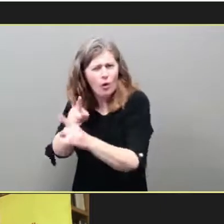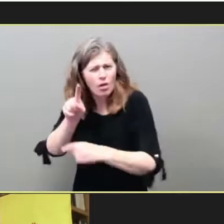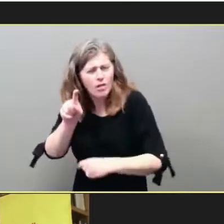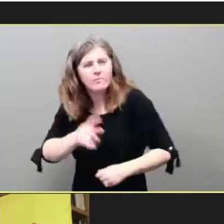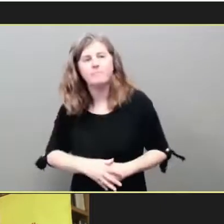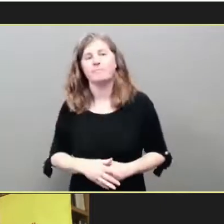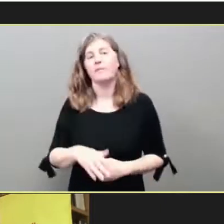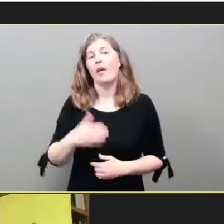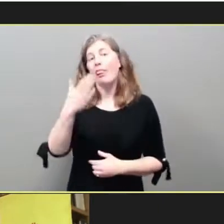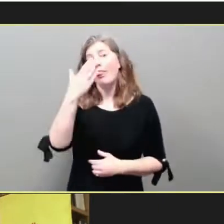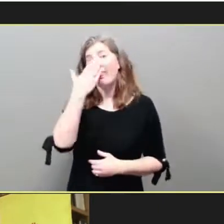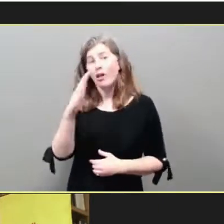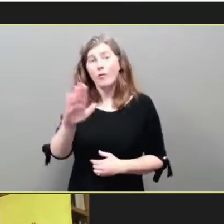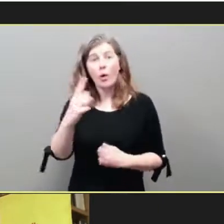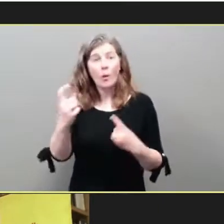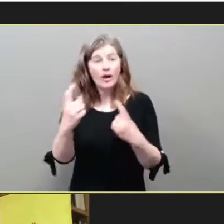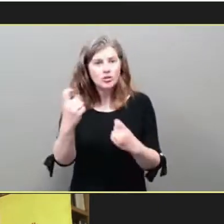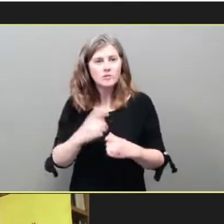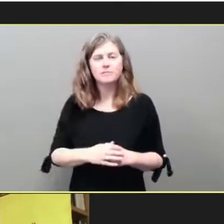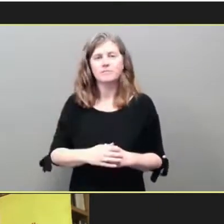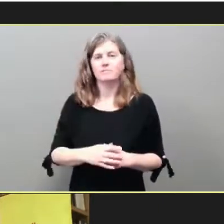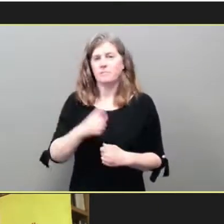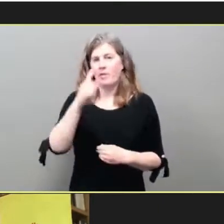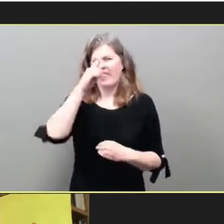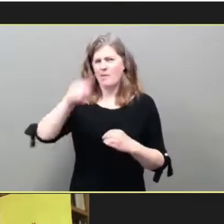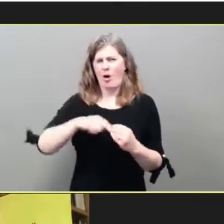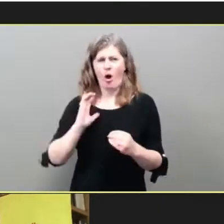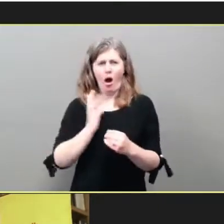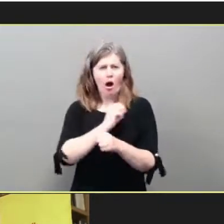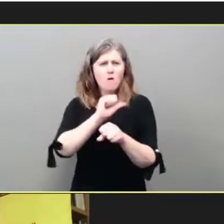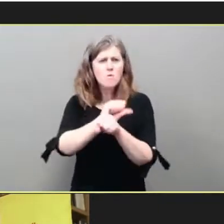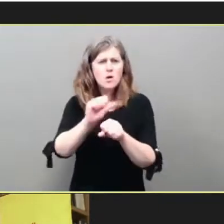questions. Um, when you think about our efforts to reach out to primary care